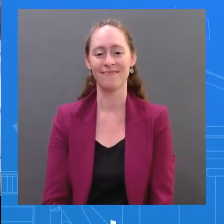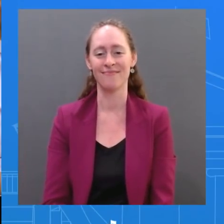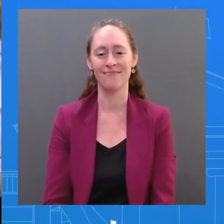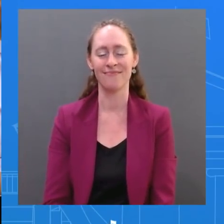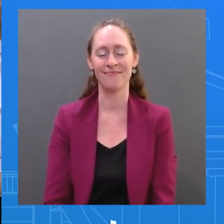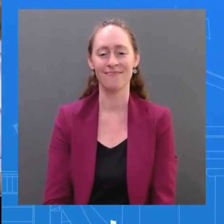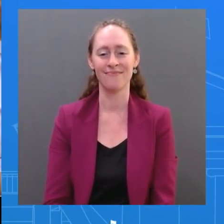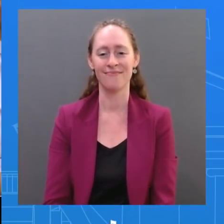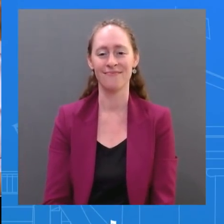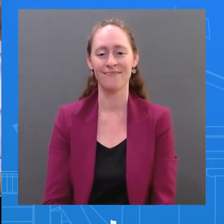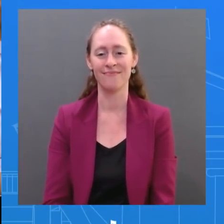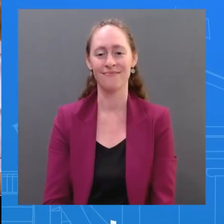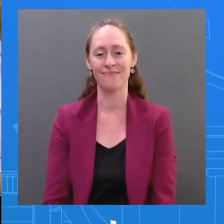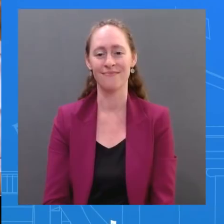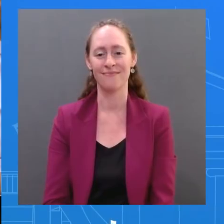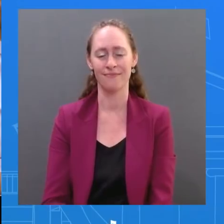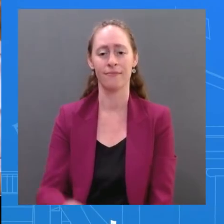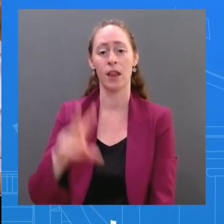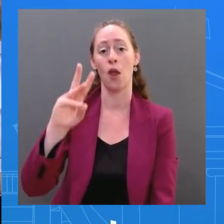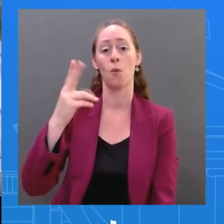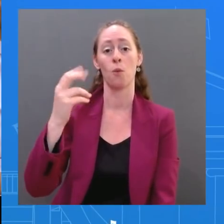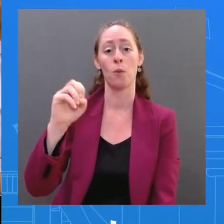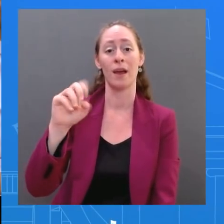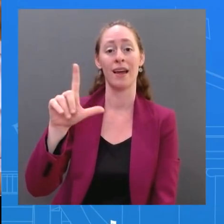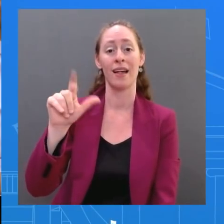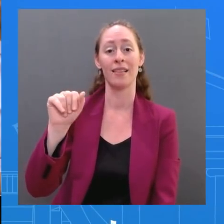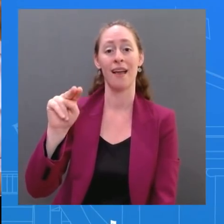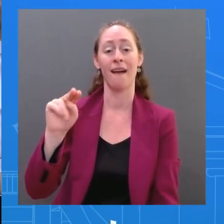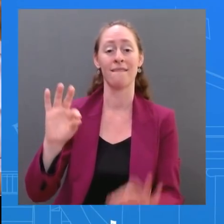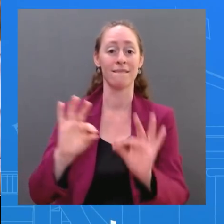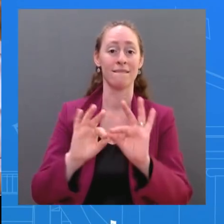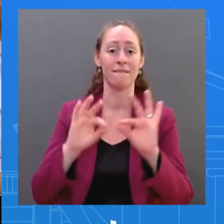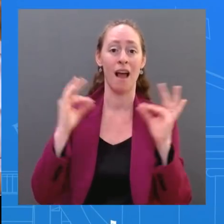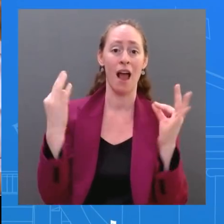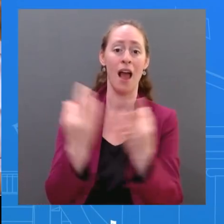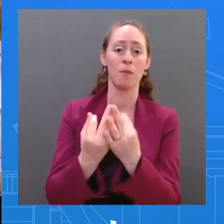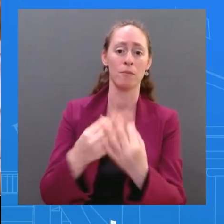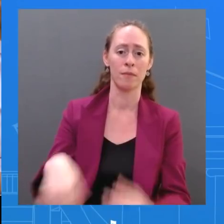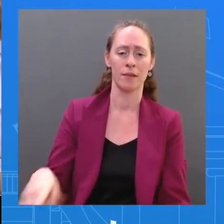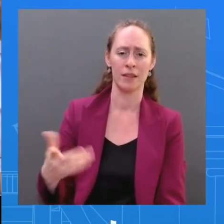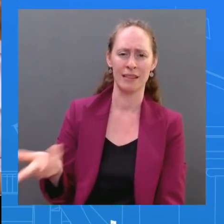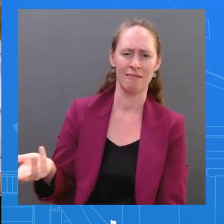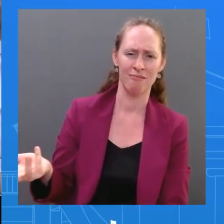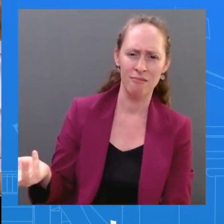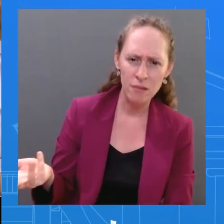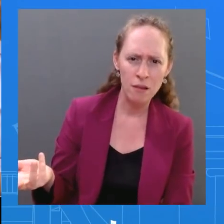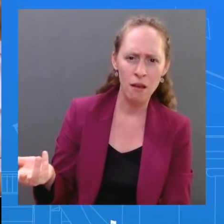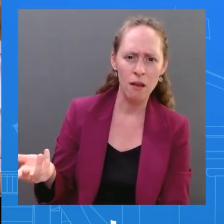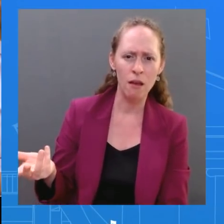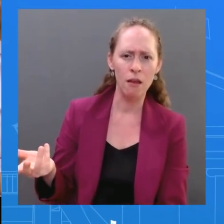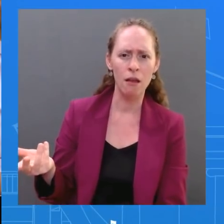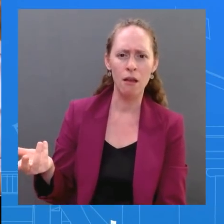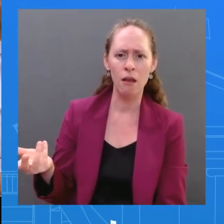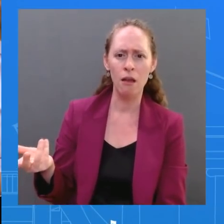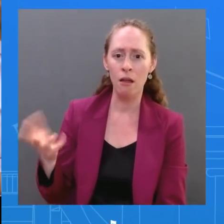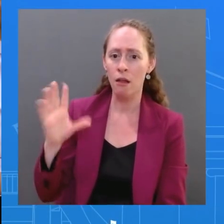are asking sort of what does it take for their family to get a call with the President. You saw Trevor Reed's family protest outside of the White House.